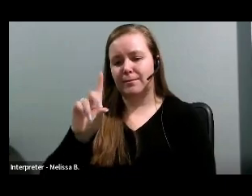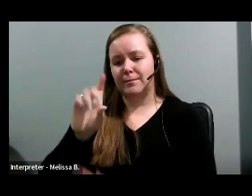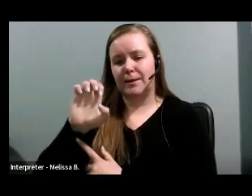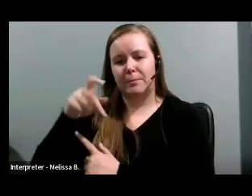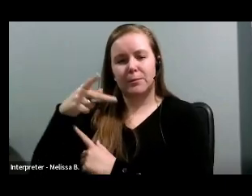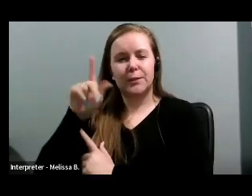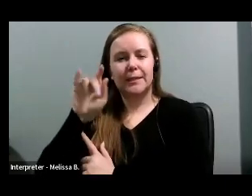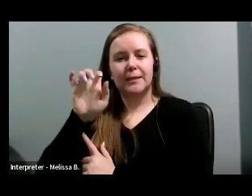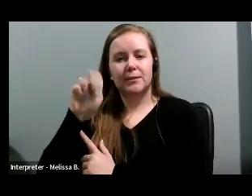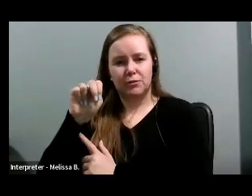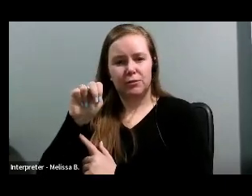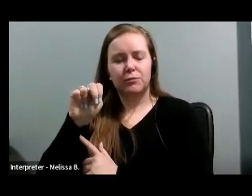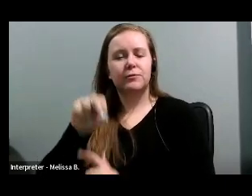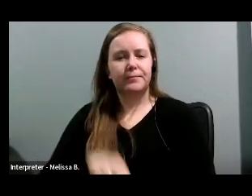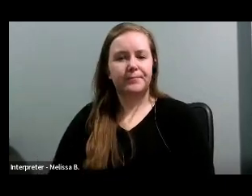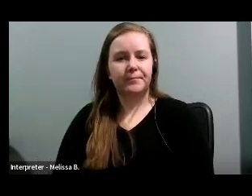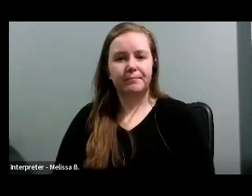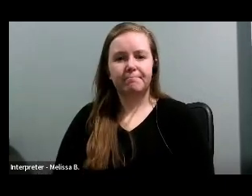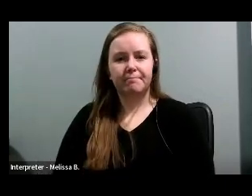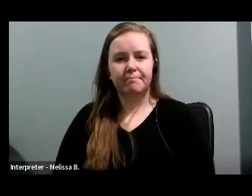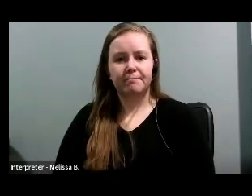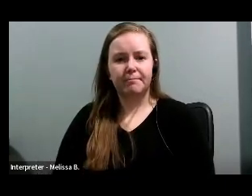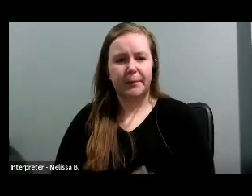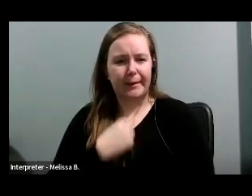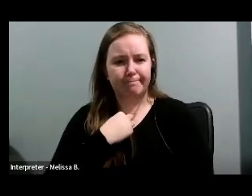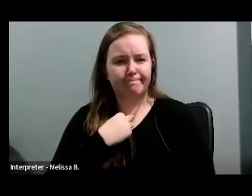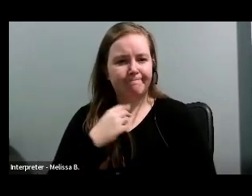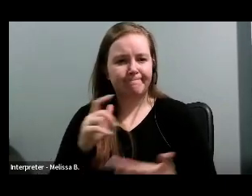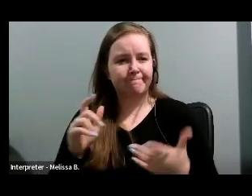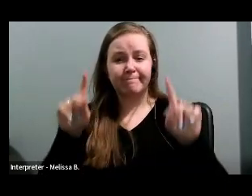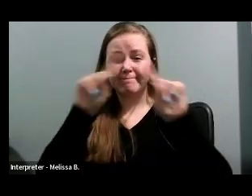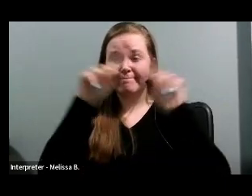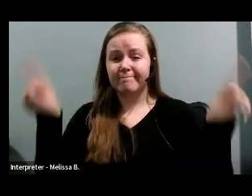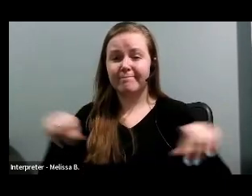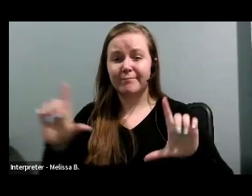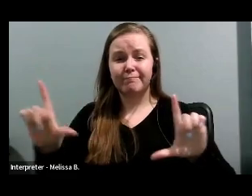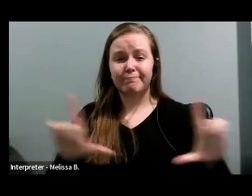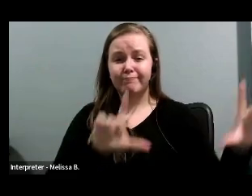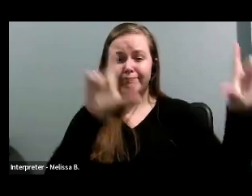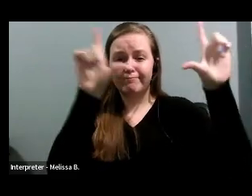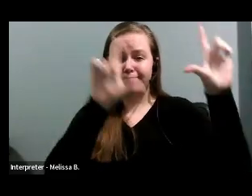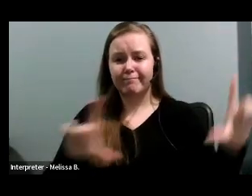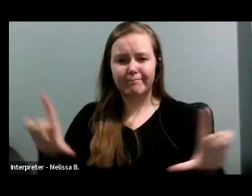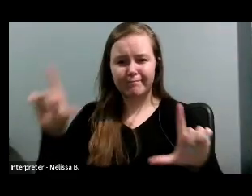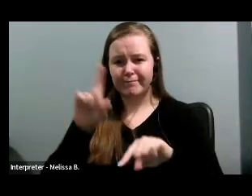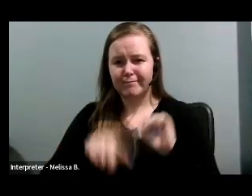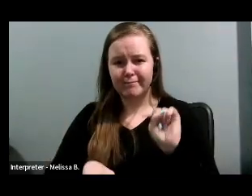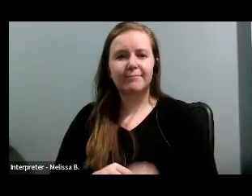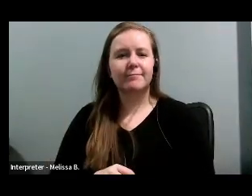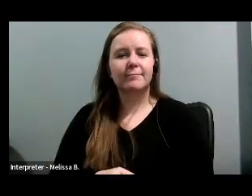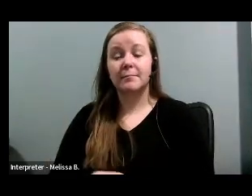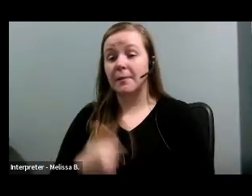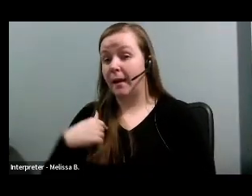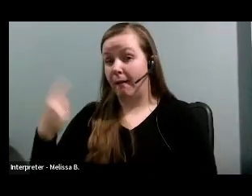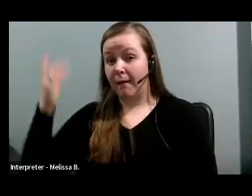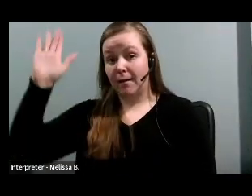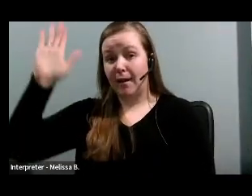Melissa Wong (she/her), SPT: Yes. Wow. Shannon Spencer (she/her): It's… yeah. Social Planning Toronto: I can read the bottom one on the whiteboard, if you want. Okay.